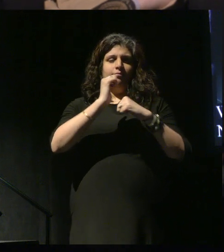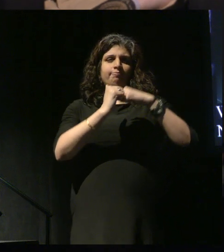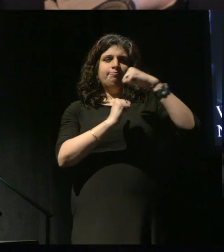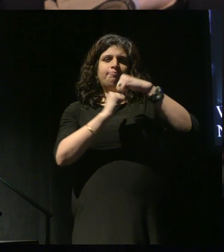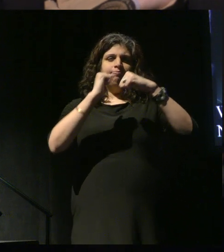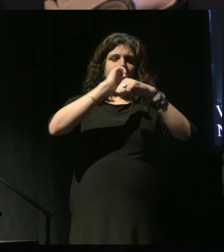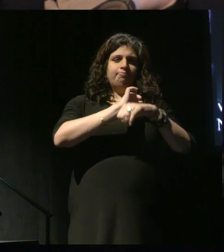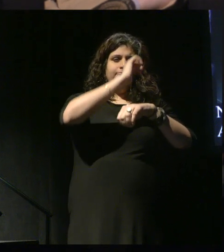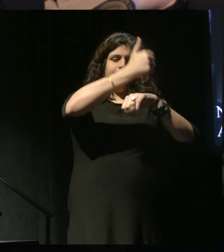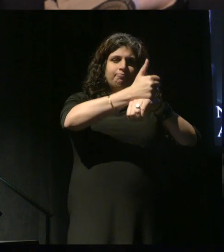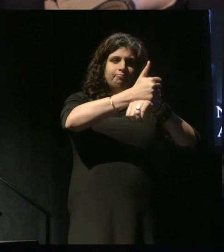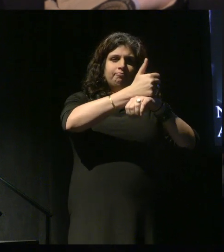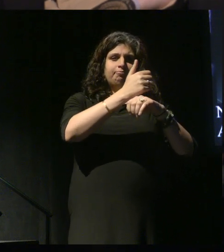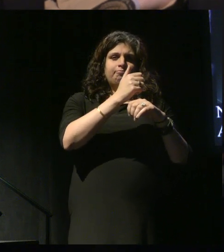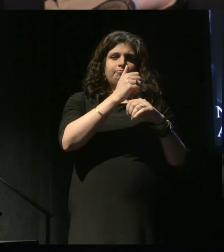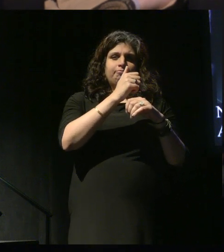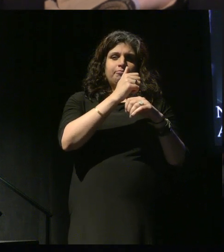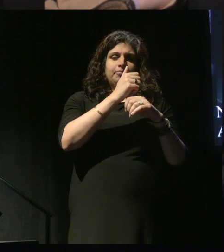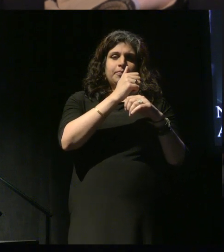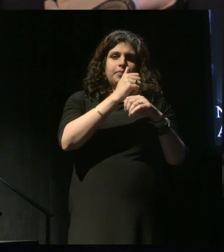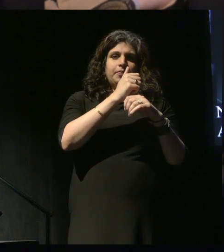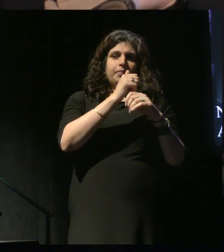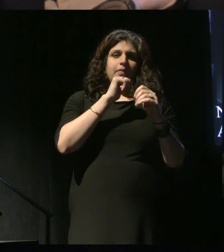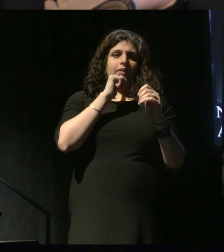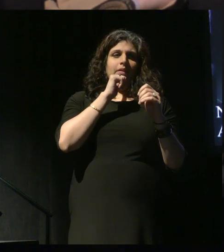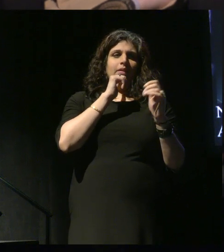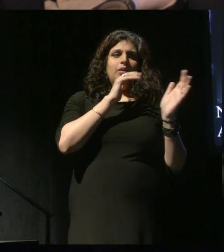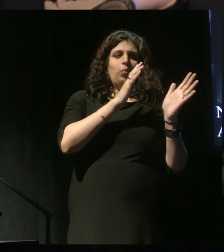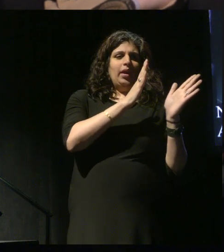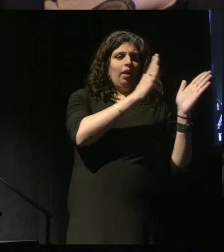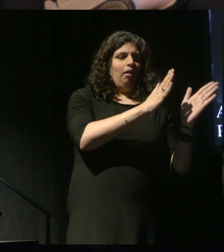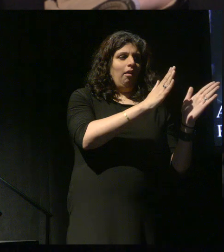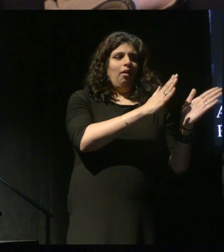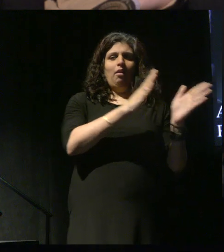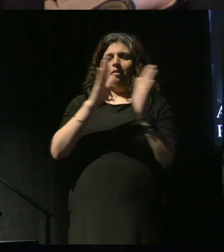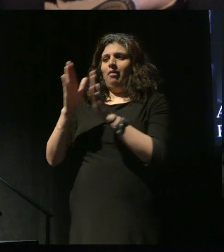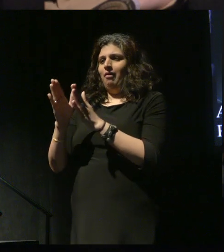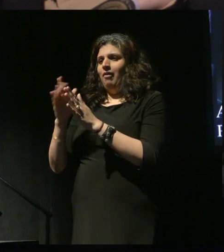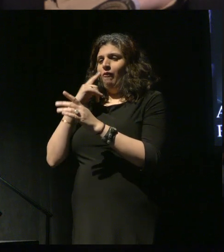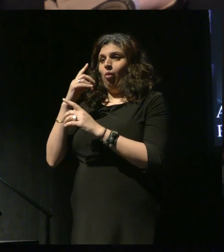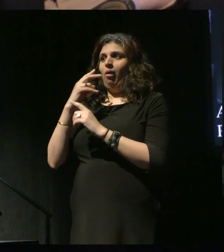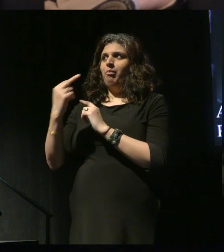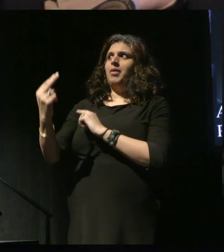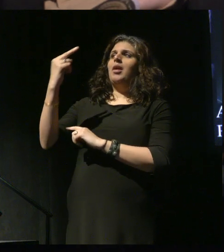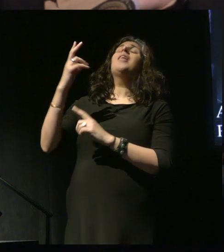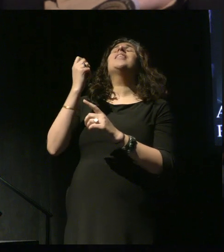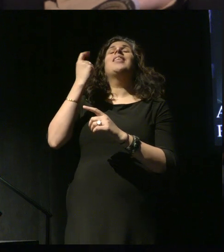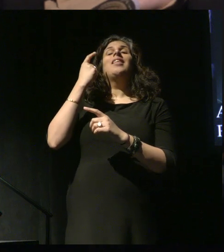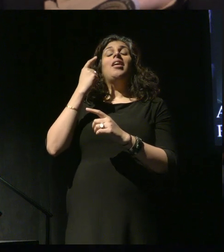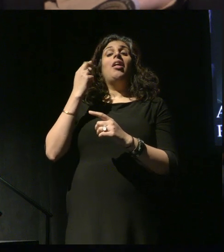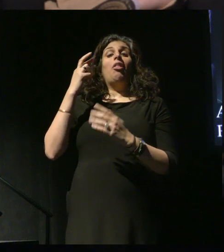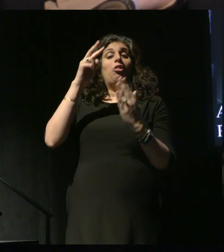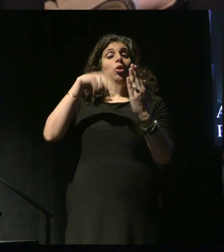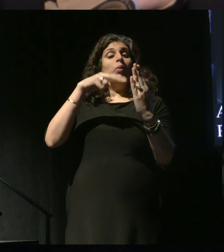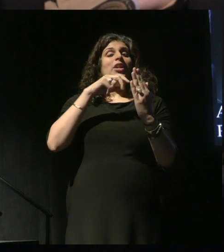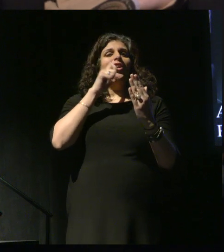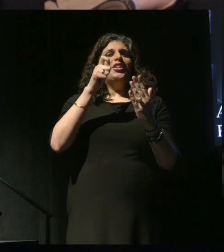We necessarily have to construct personas as memoir writers because the reader doesn't get all of us when they interact with us, right?